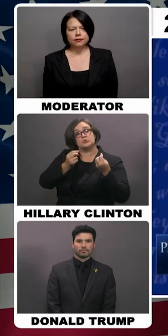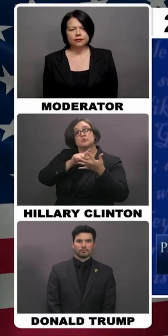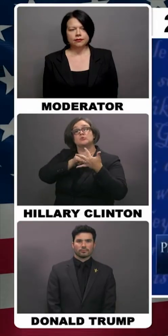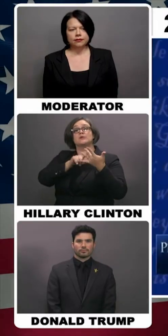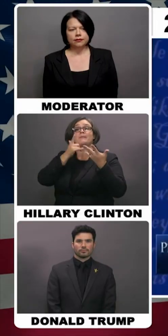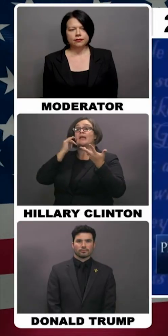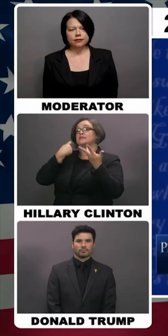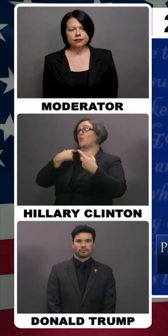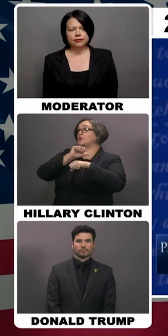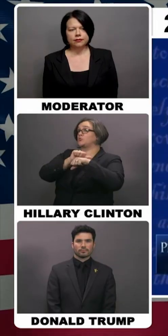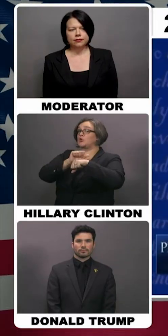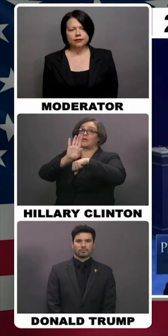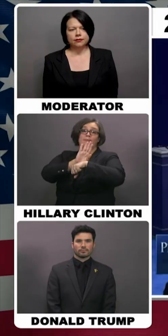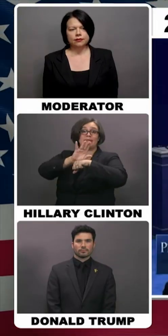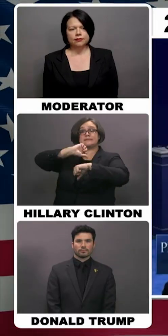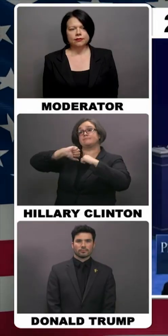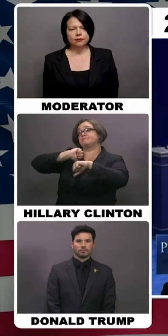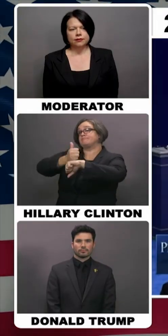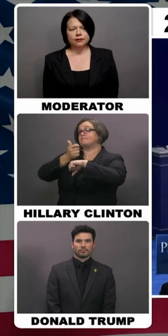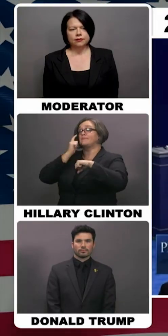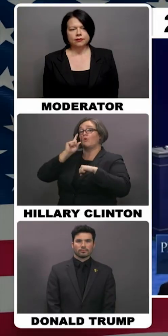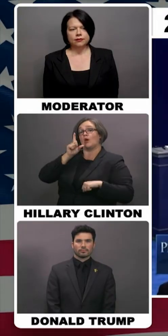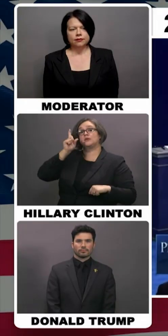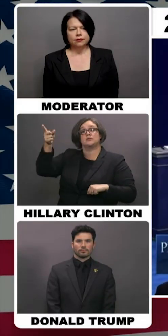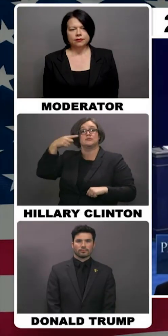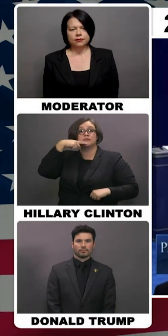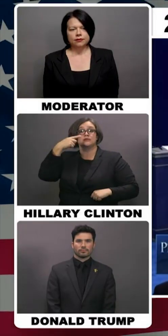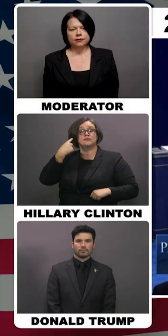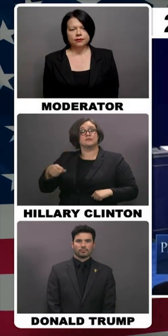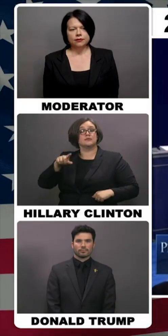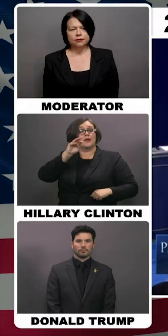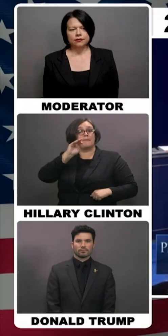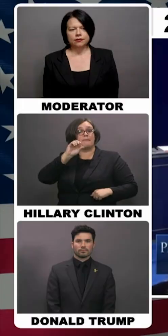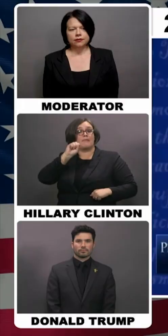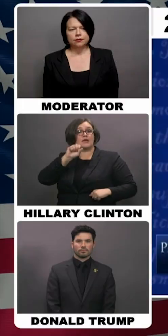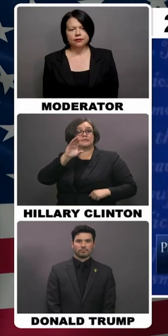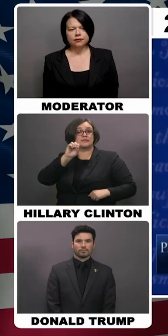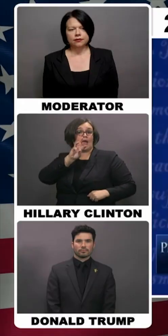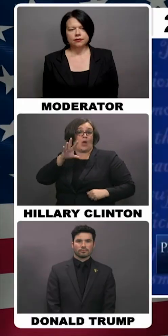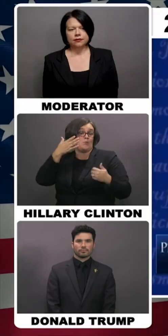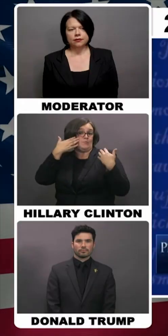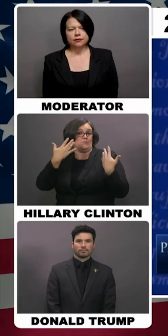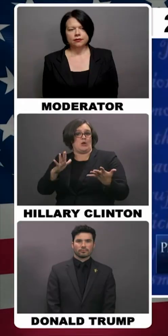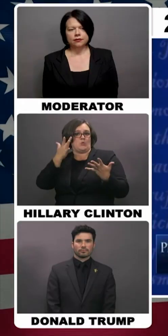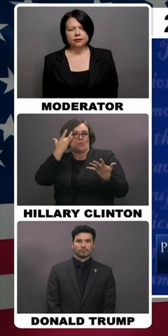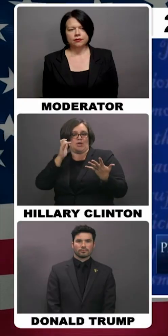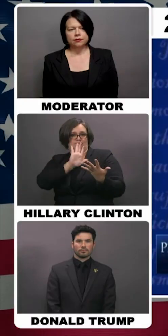I don't know the reasons, but we deserve answers. And we should demand that Donald release all